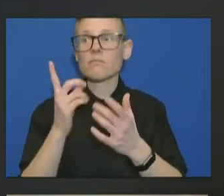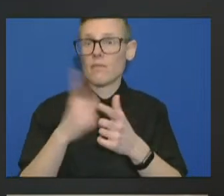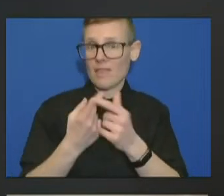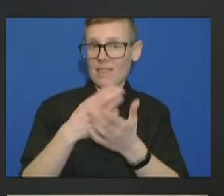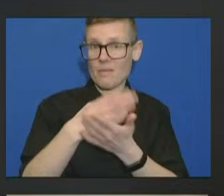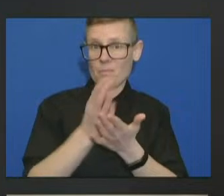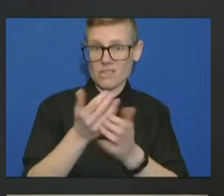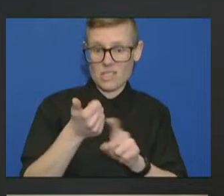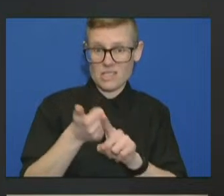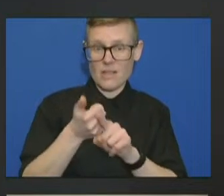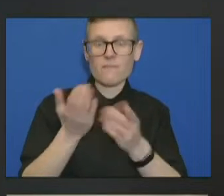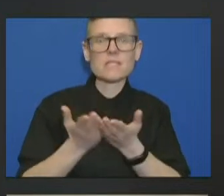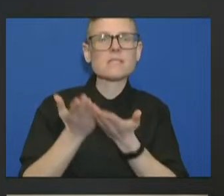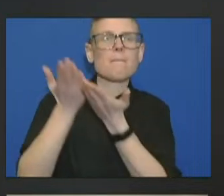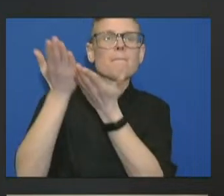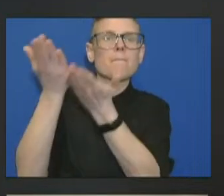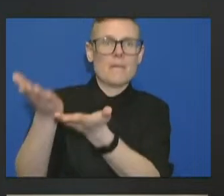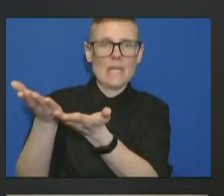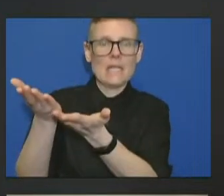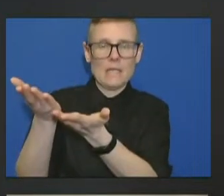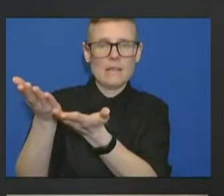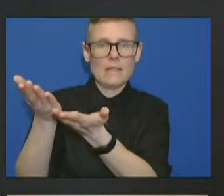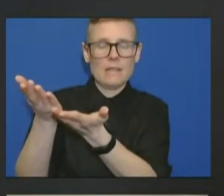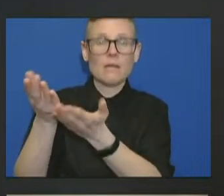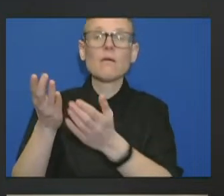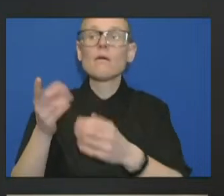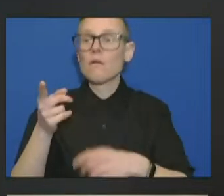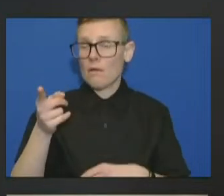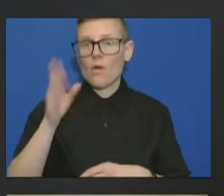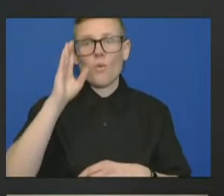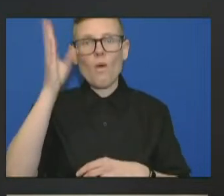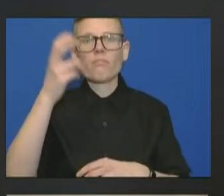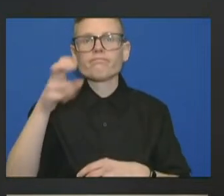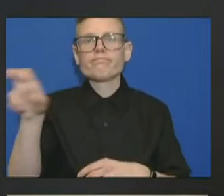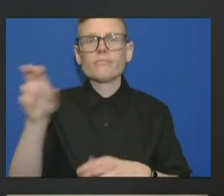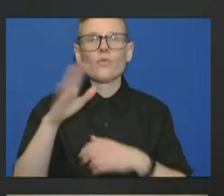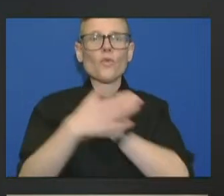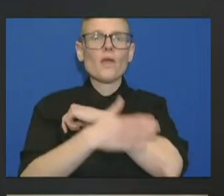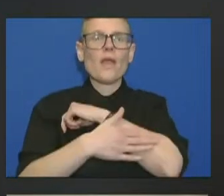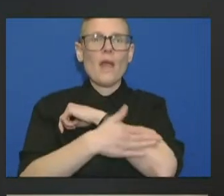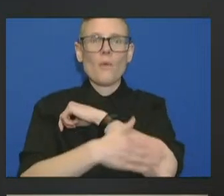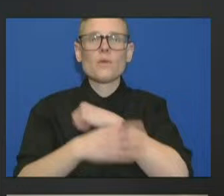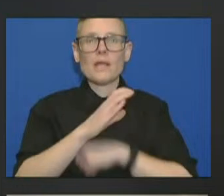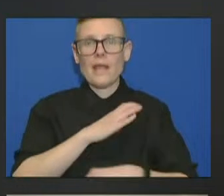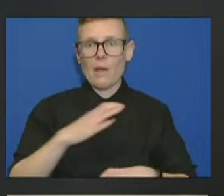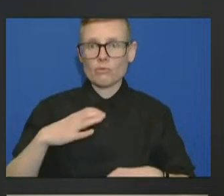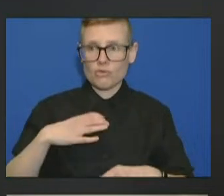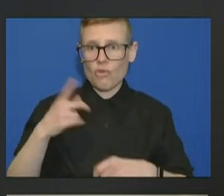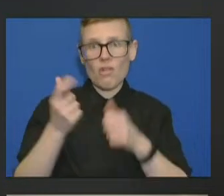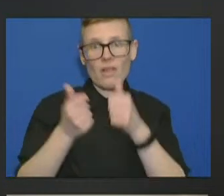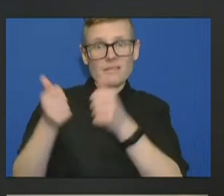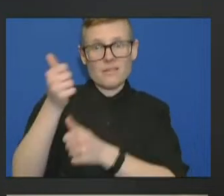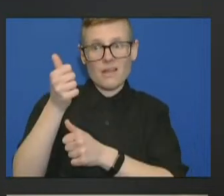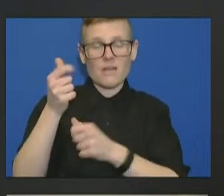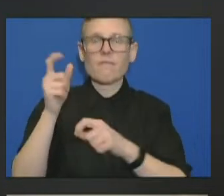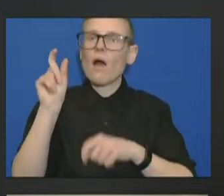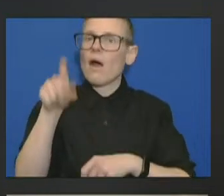adopts that budget, then the budget is submitted. Once that